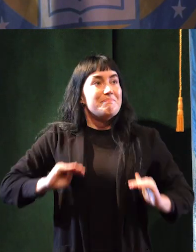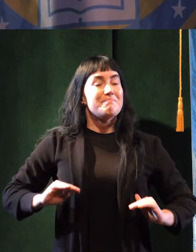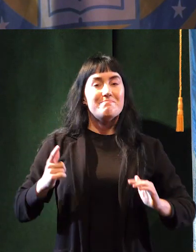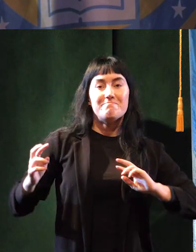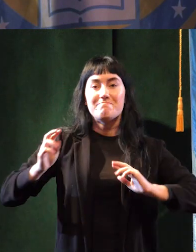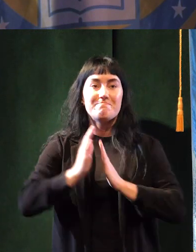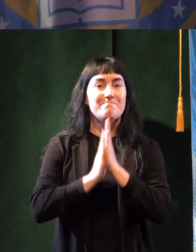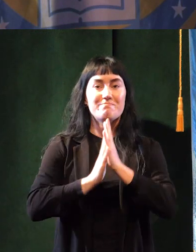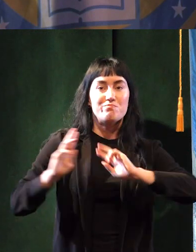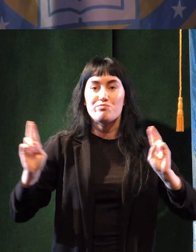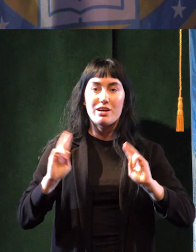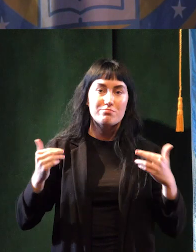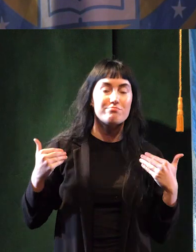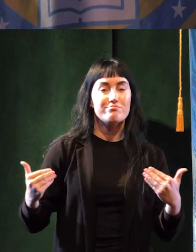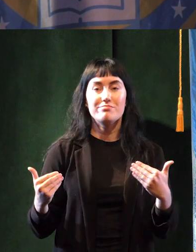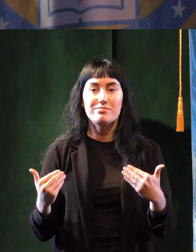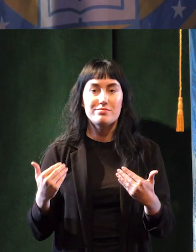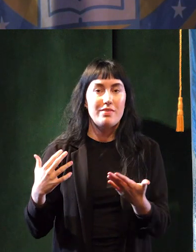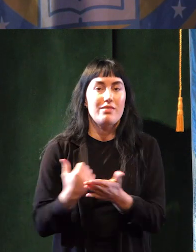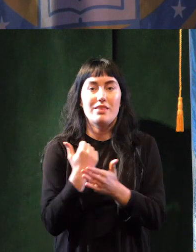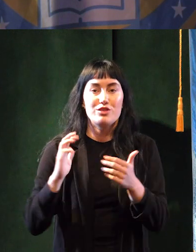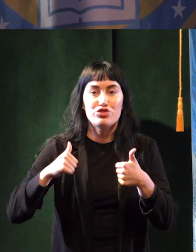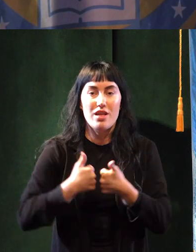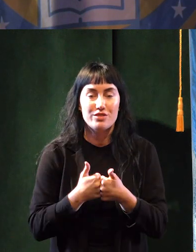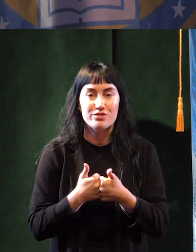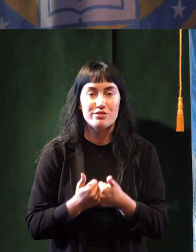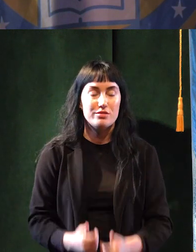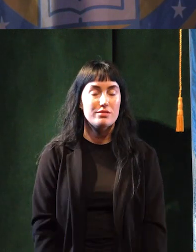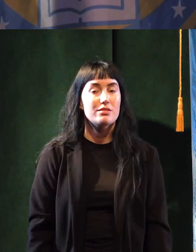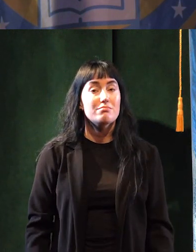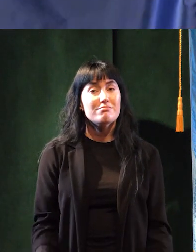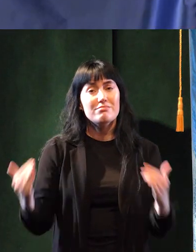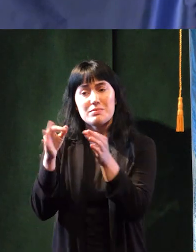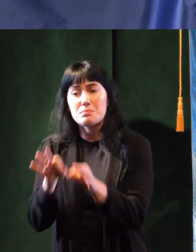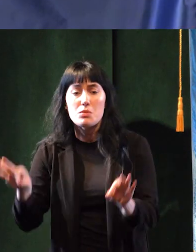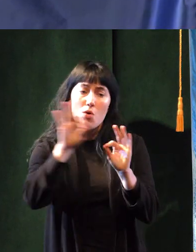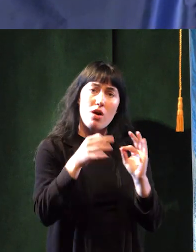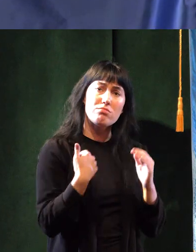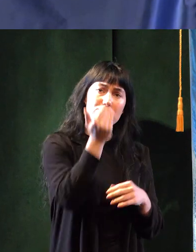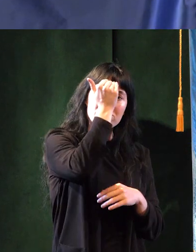lighter calmer and ready to take on the next challenge just as important as